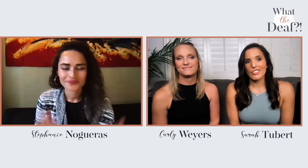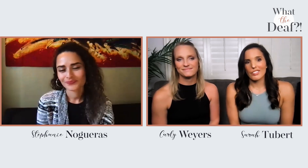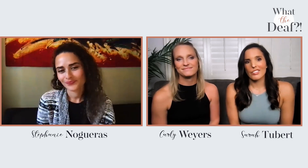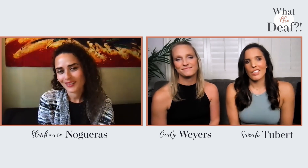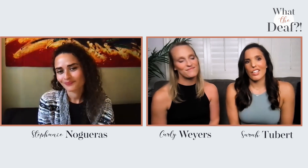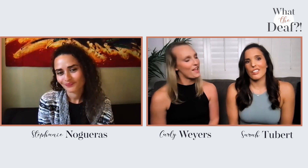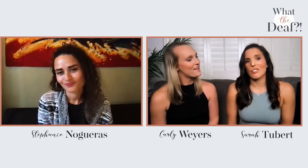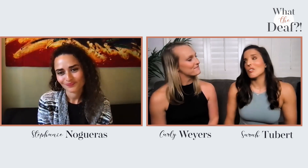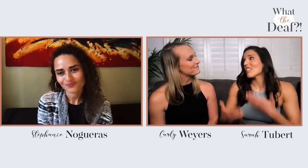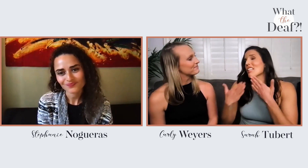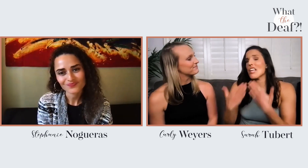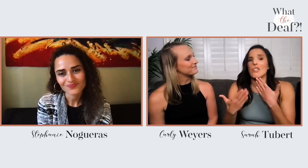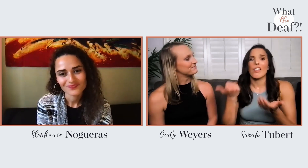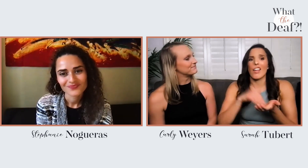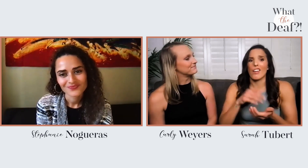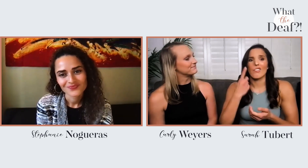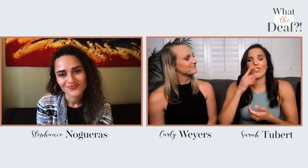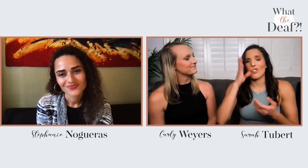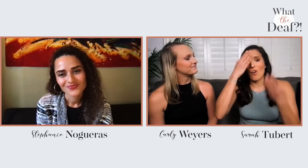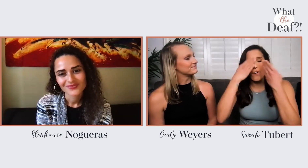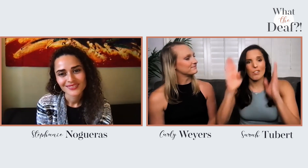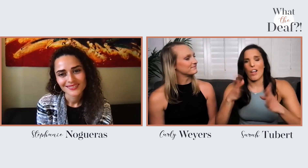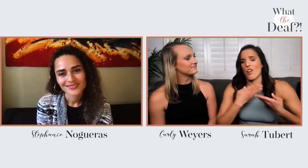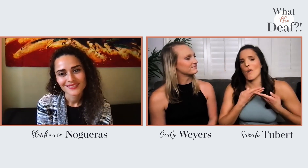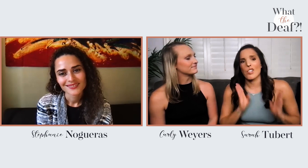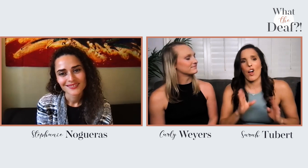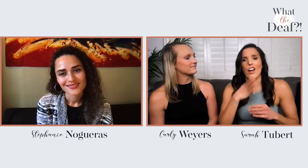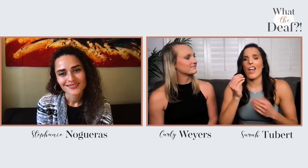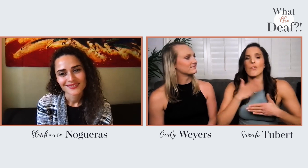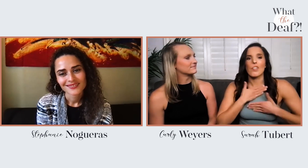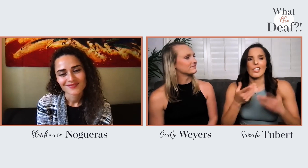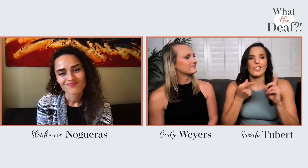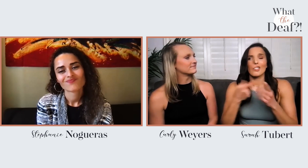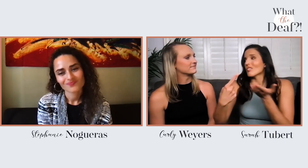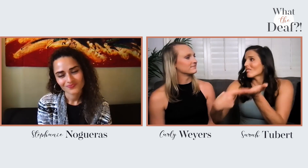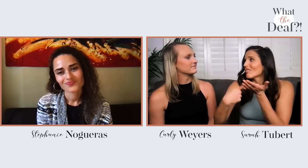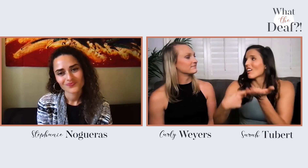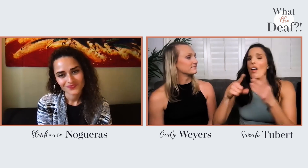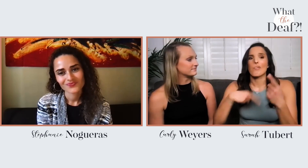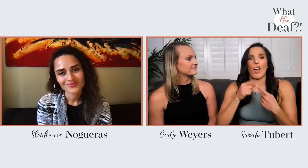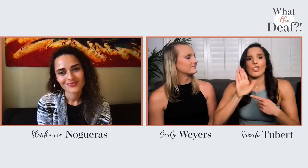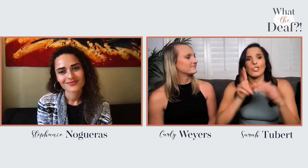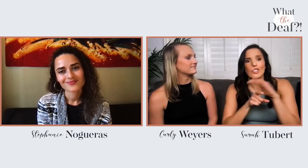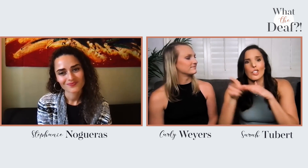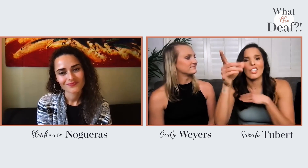Like, what we have. Well, thank you again for being open-minded and opening up your heart and talking about your journey